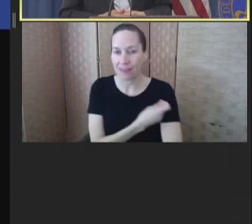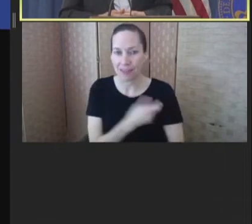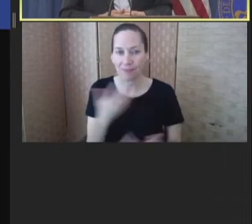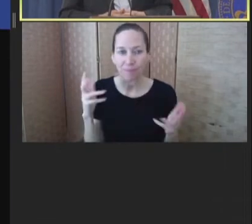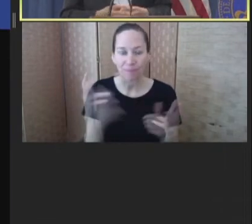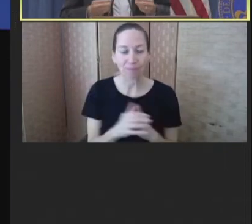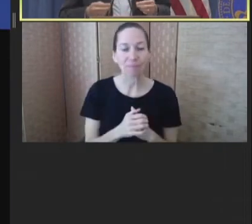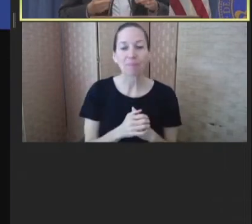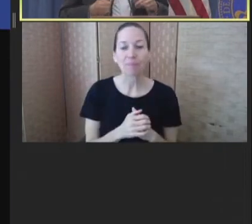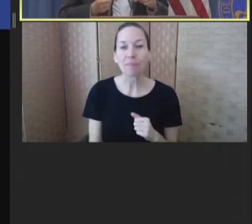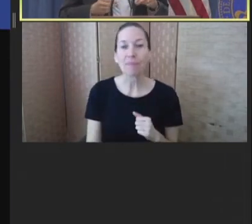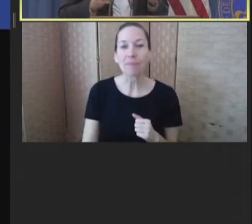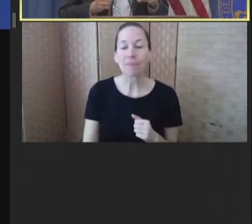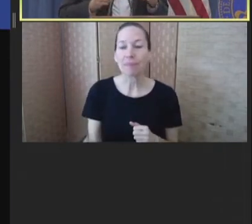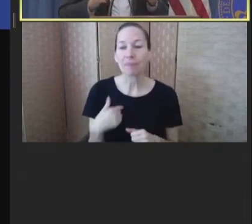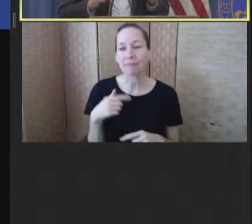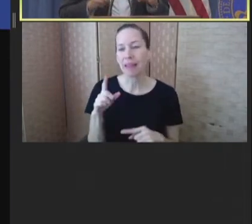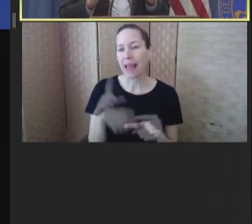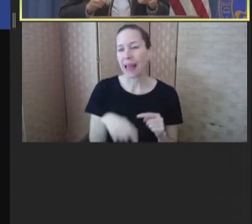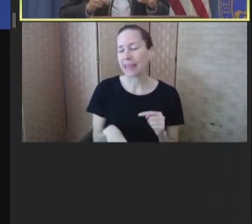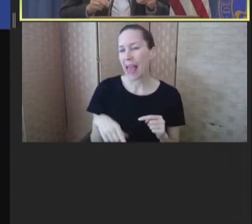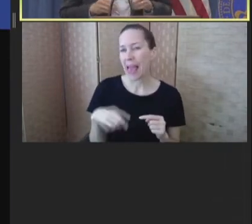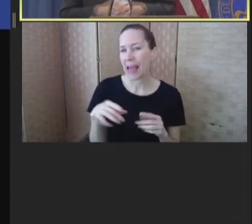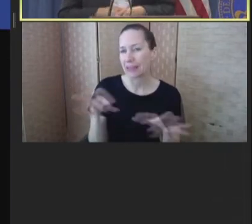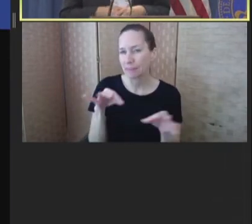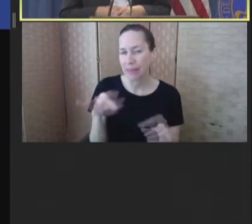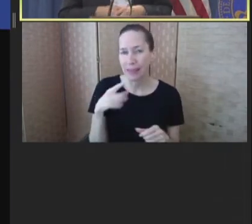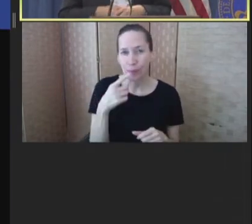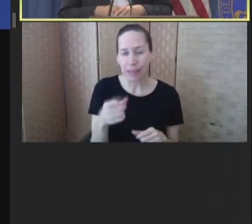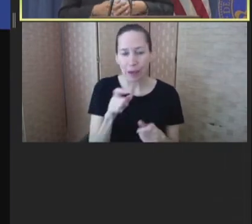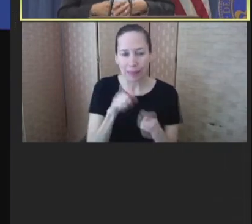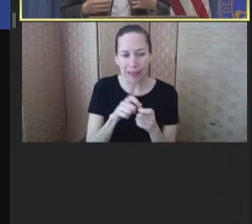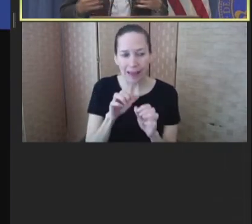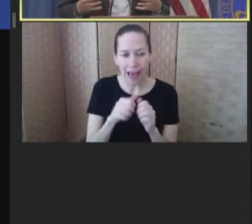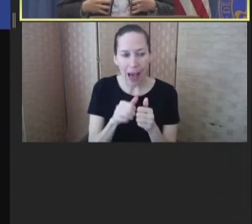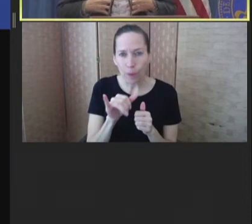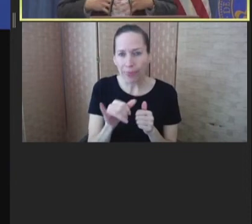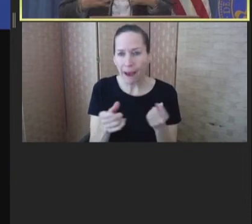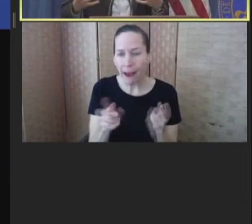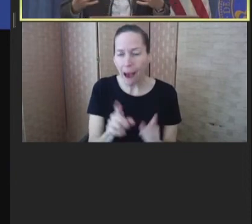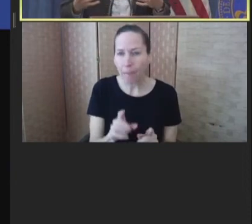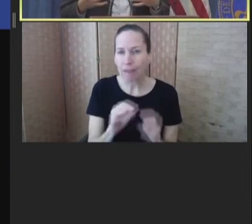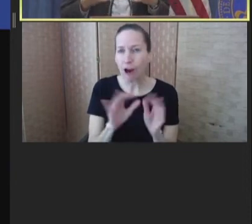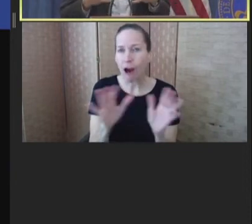I can't stand here and tell you exactly how that happened. It's obviously complex, and it was culture change. We basically